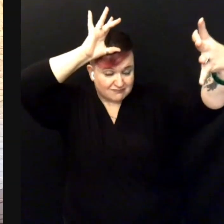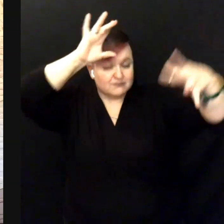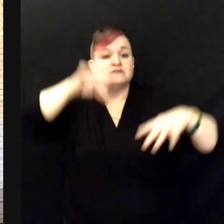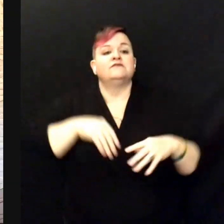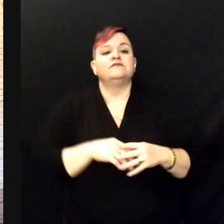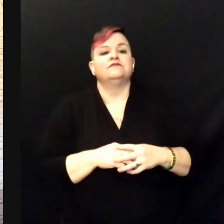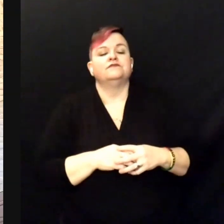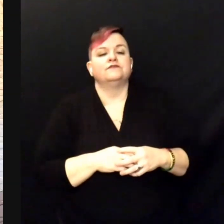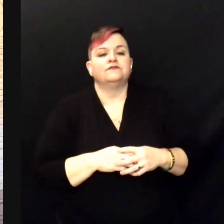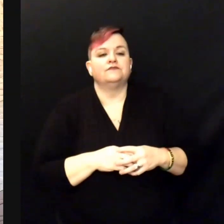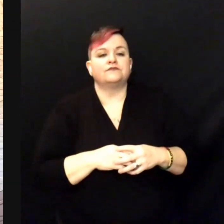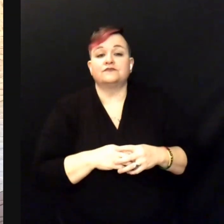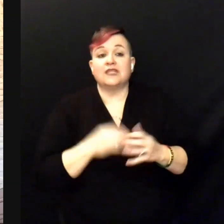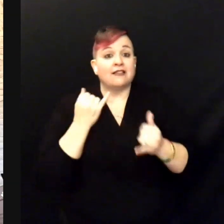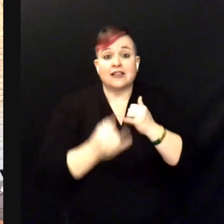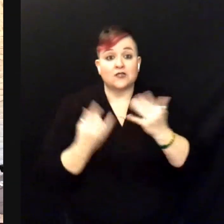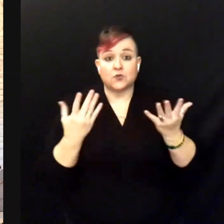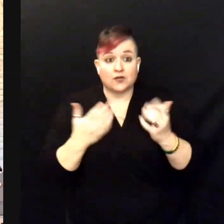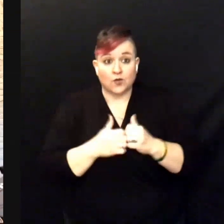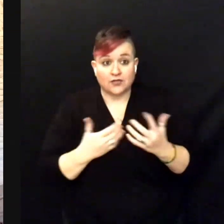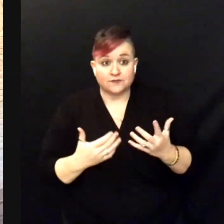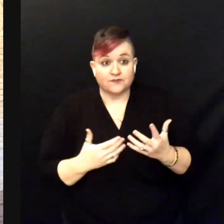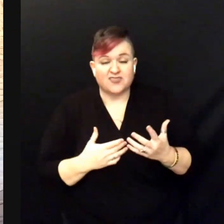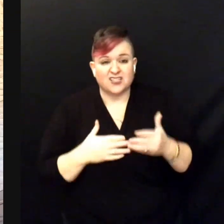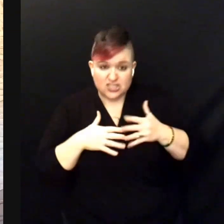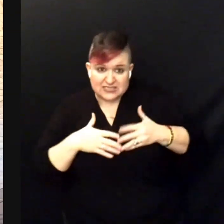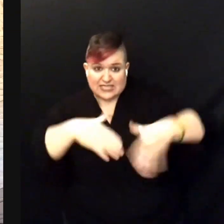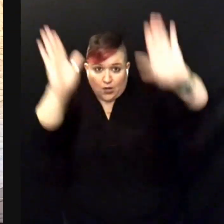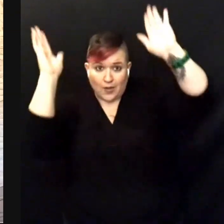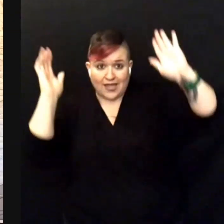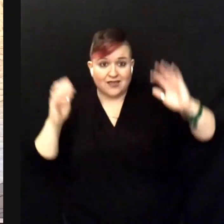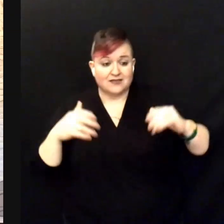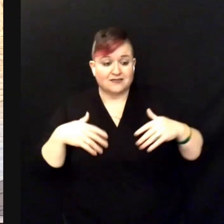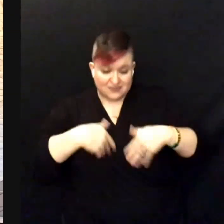And then the last one is "get away from me, get out of me."